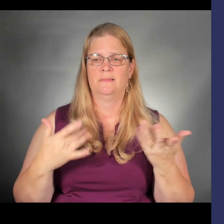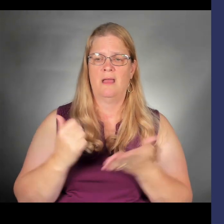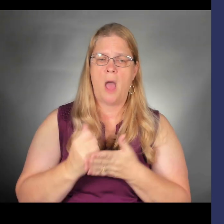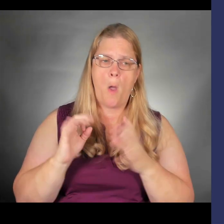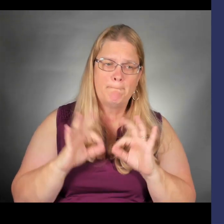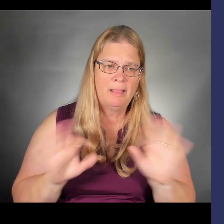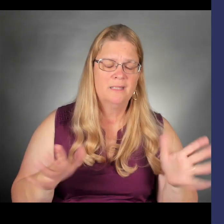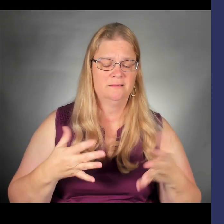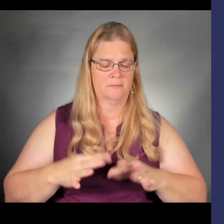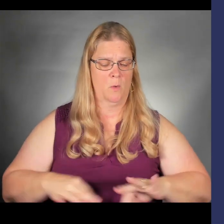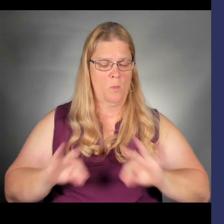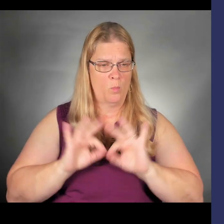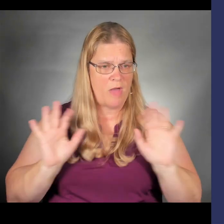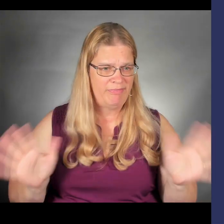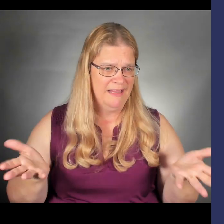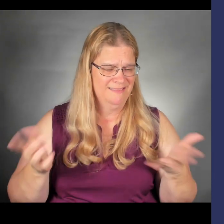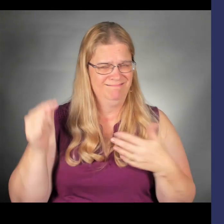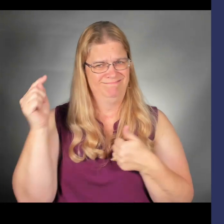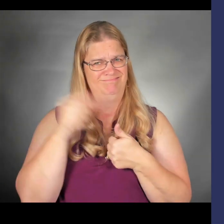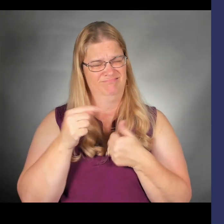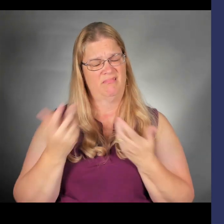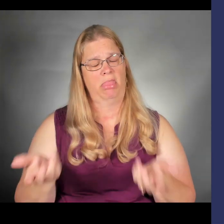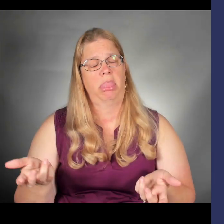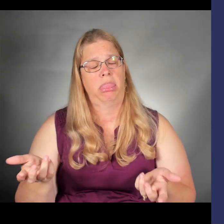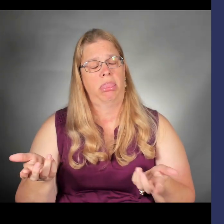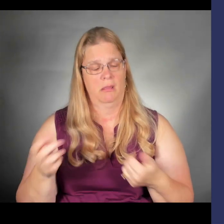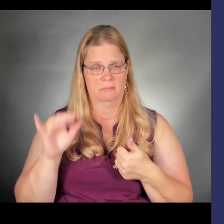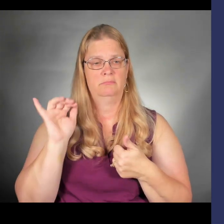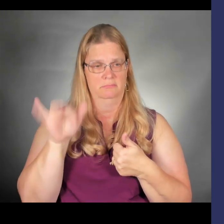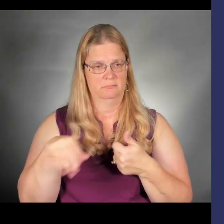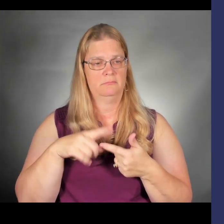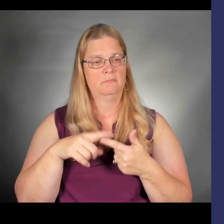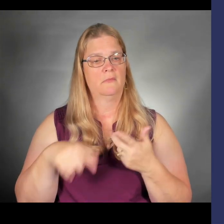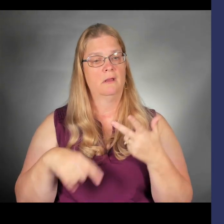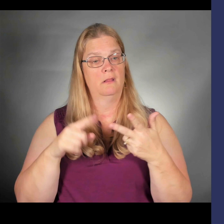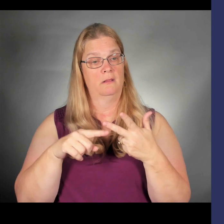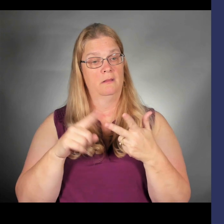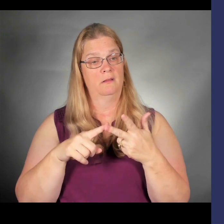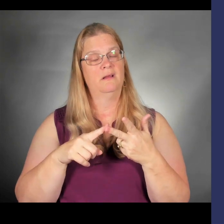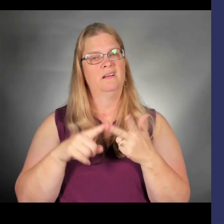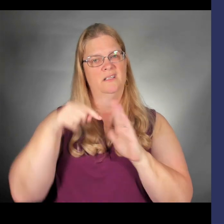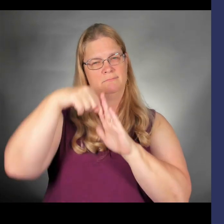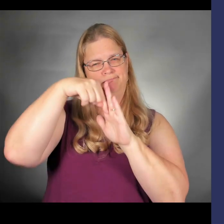One is making statements about feeling hopeless, helpless, or worthless, is another warning sign.